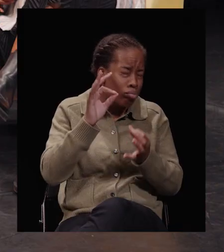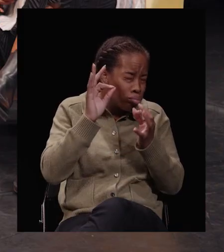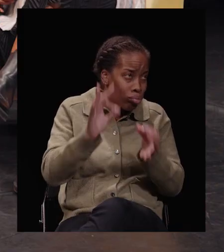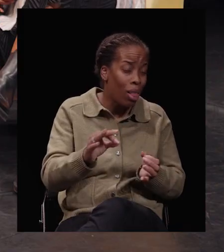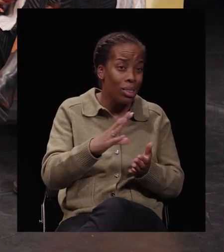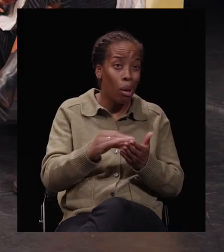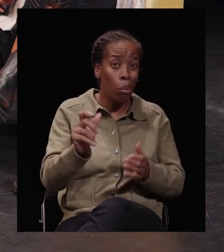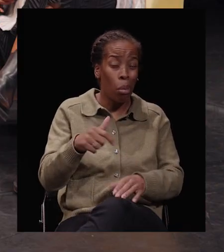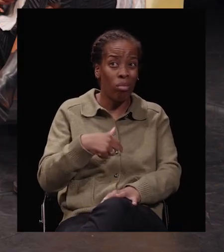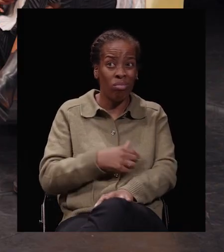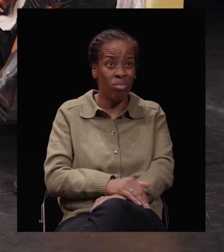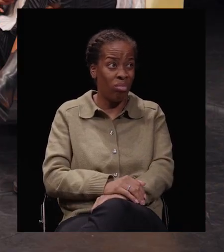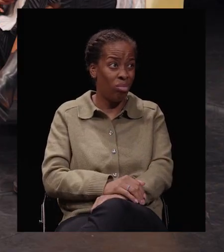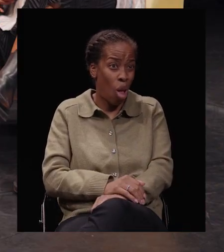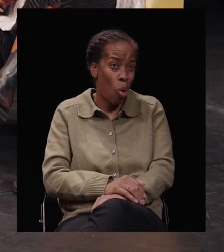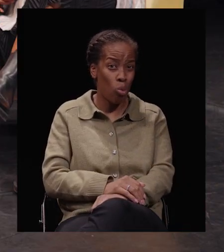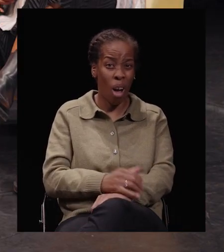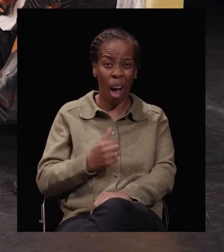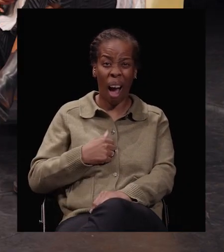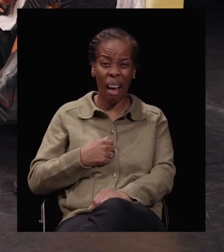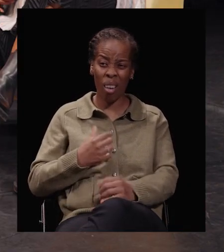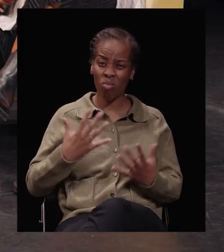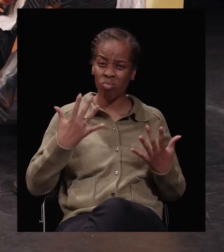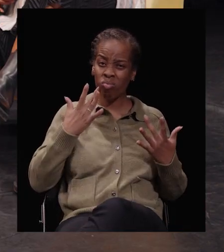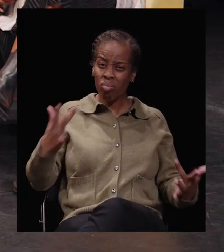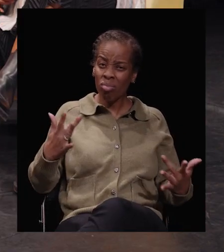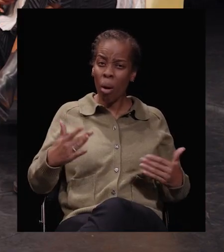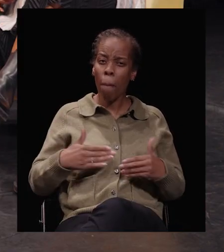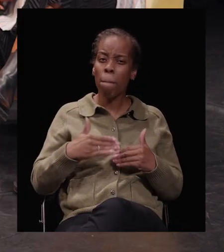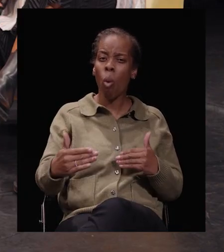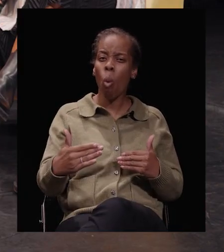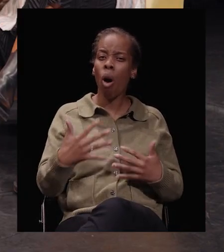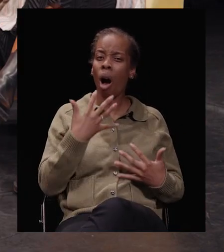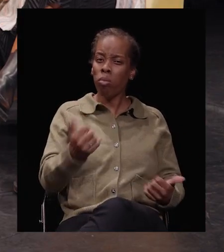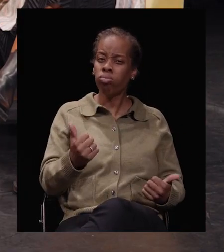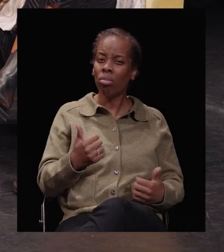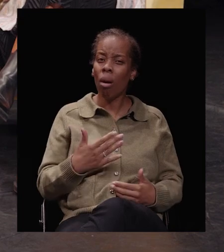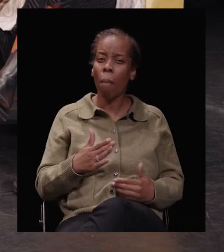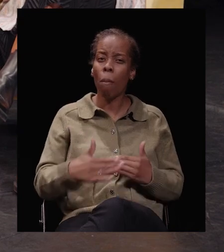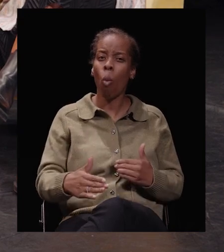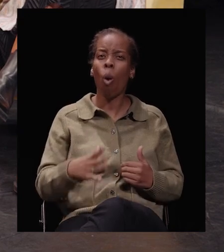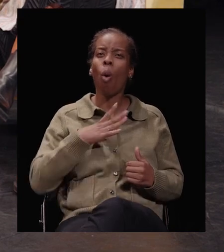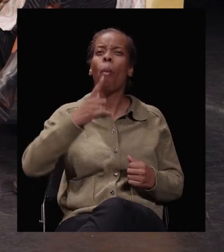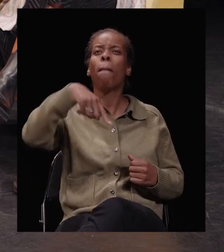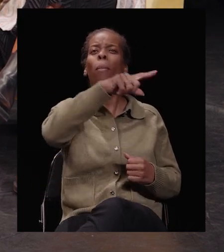"Well, actually, no, I just own it more. I just perform it more." Or you know, "I want other people to know that I can be in that space."